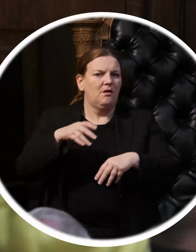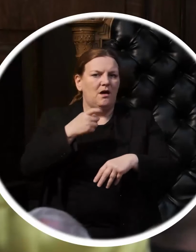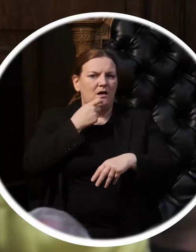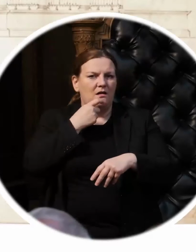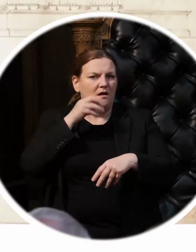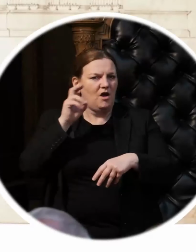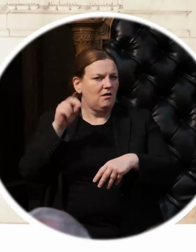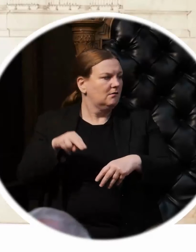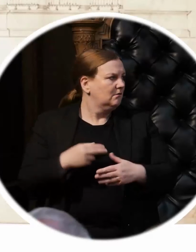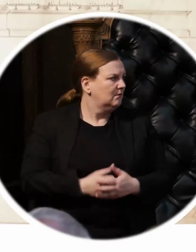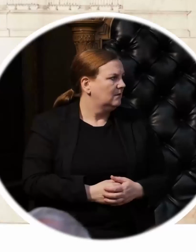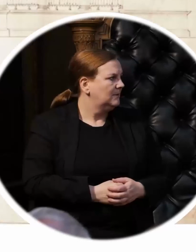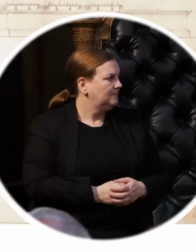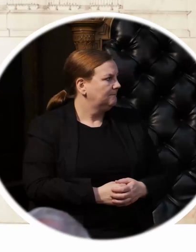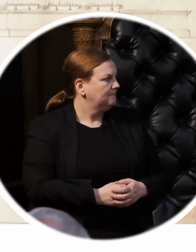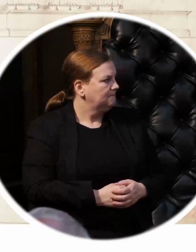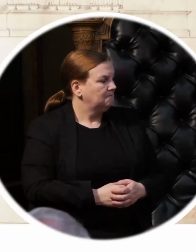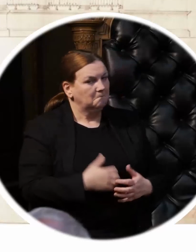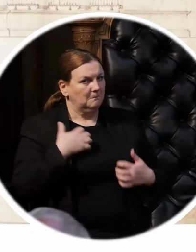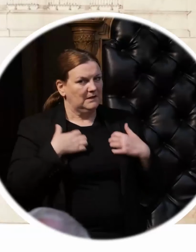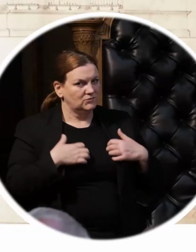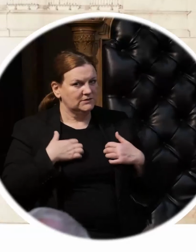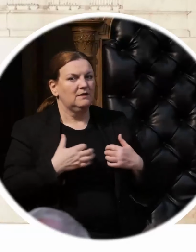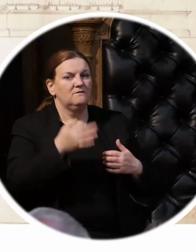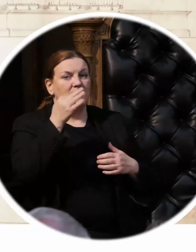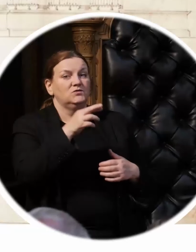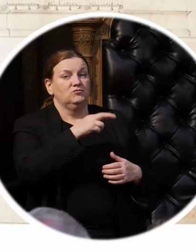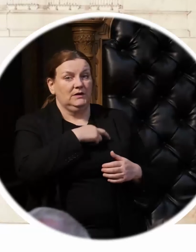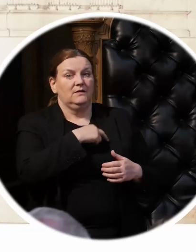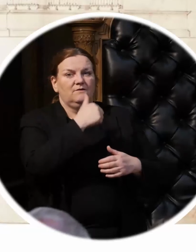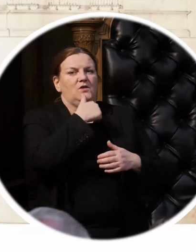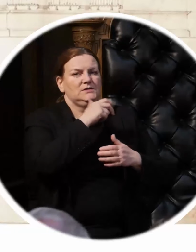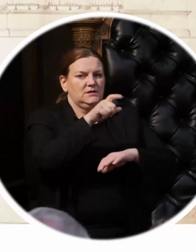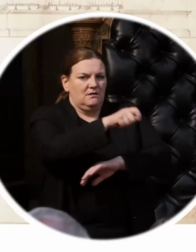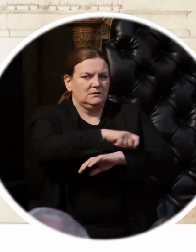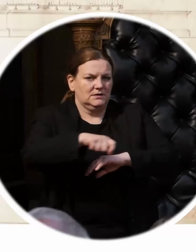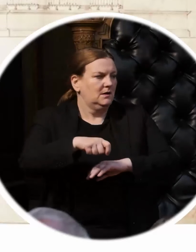And one thing I really liked was finding the original architectural design by William Deane Butler.